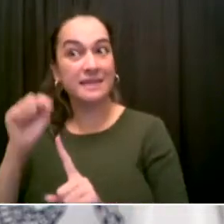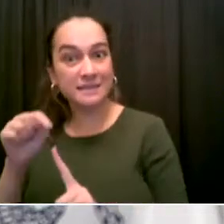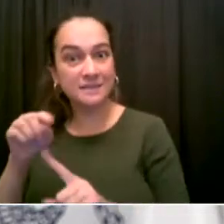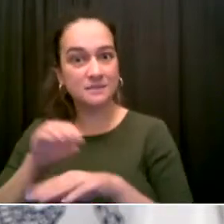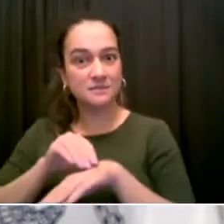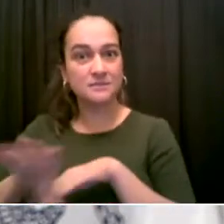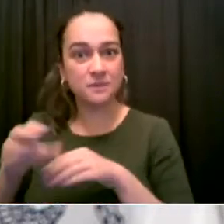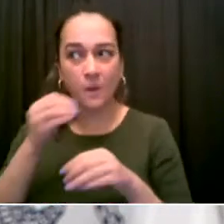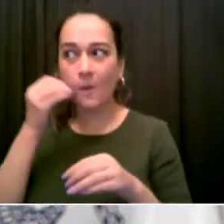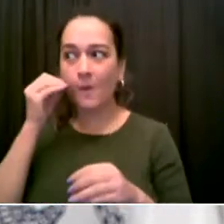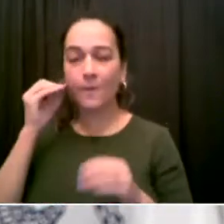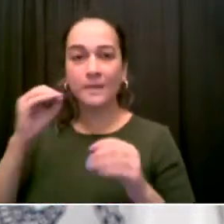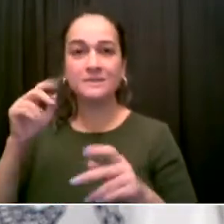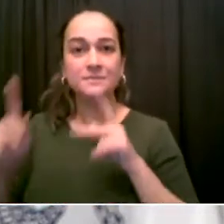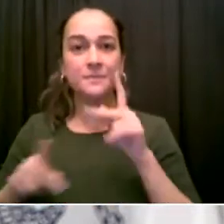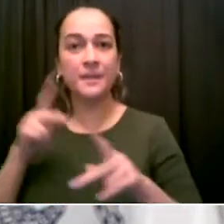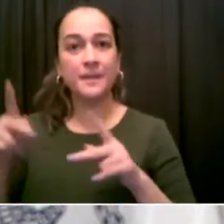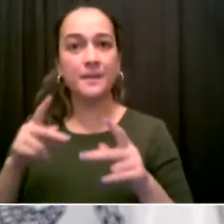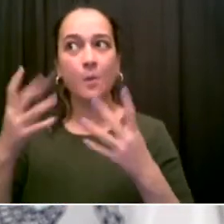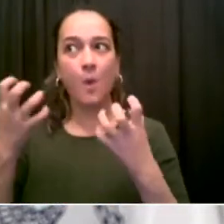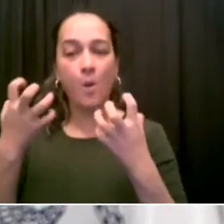WHAT IS THE